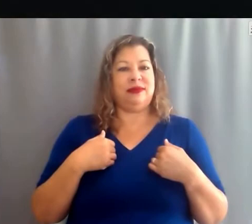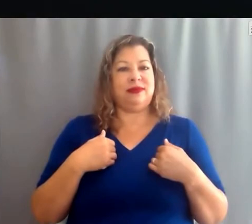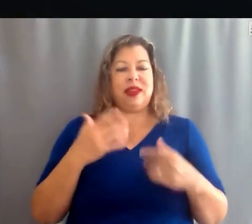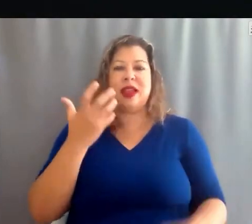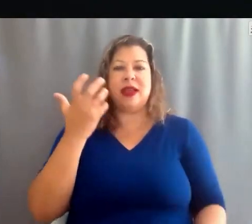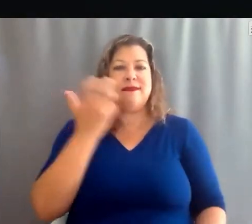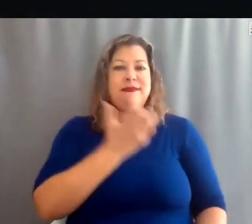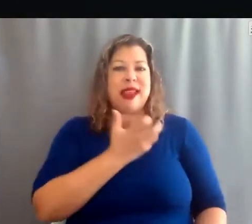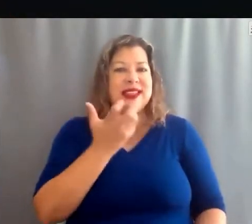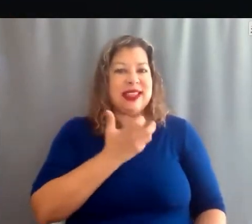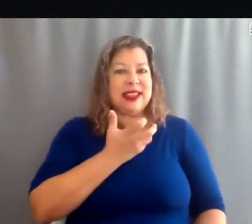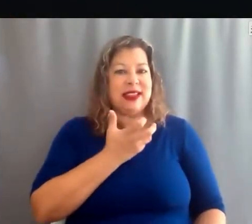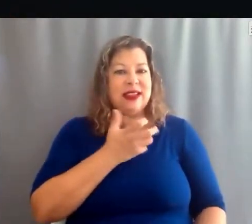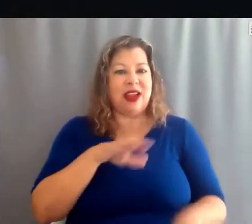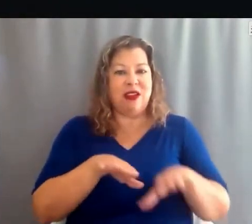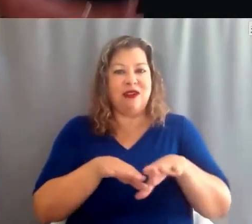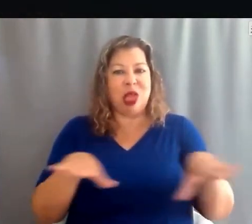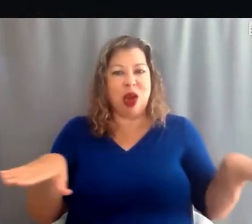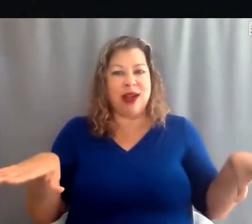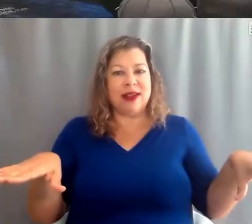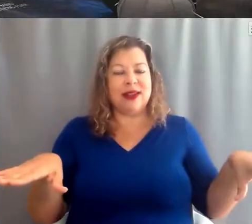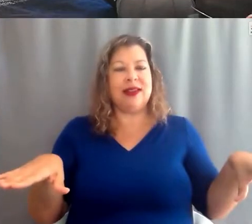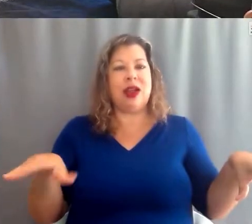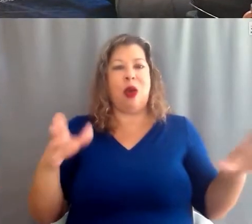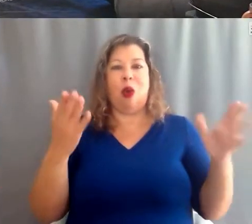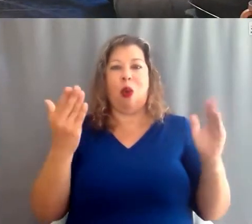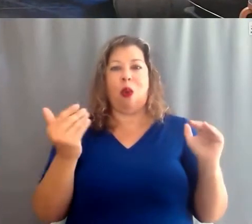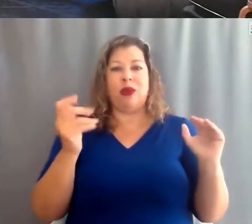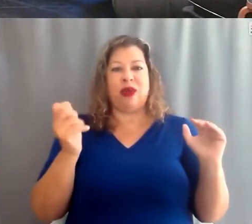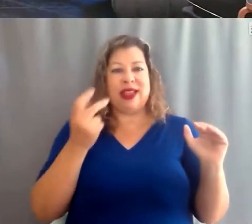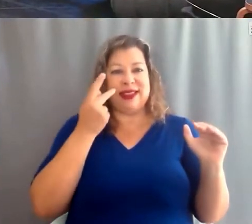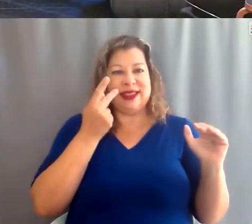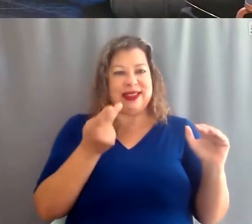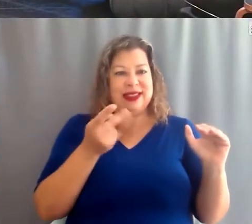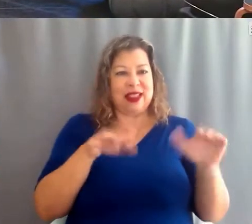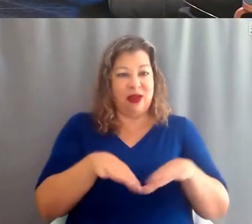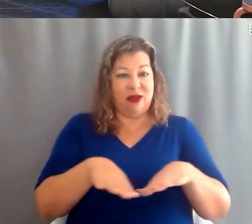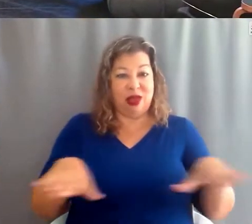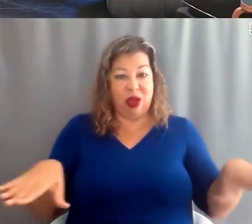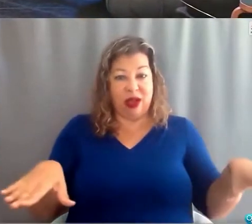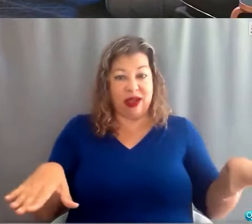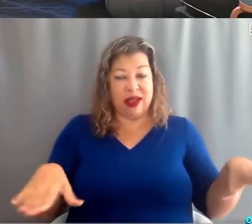And I hope you can see it. And the floor is equal parts blackboard and whiteboard.